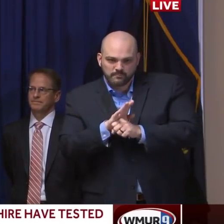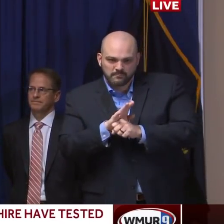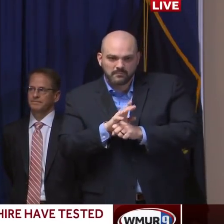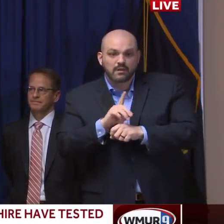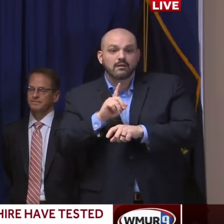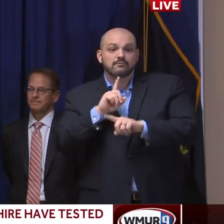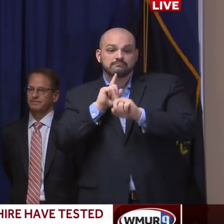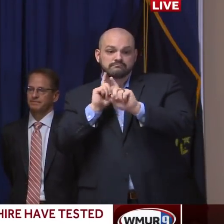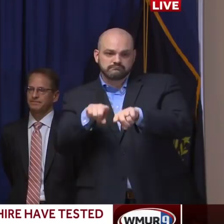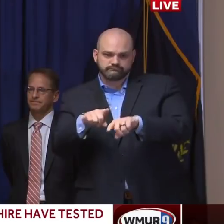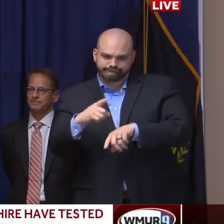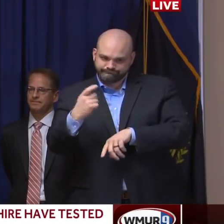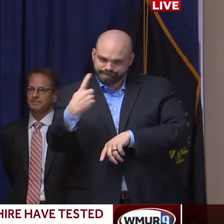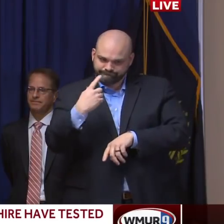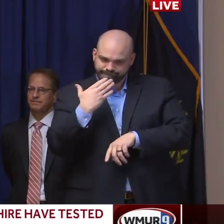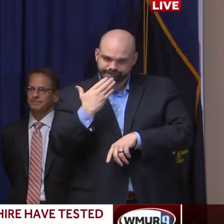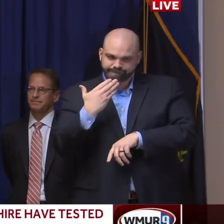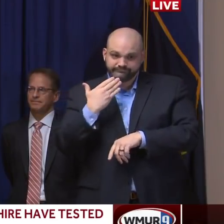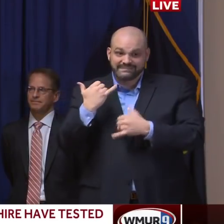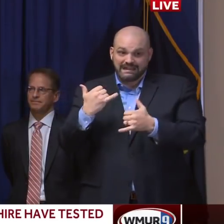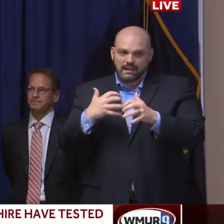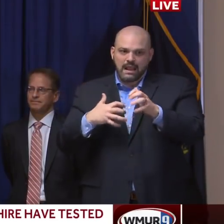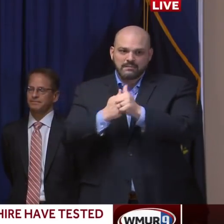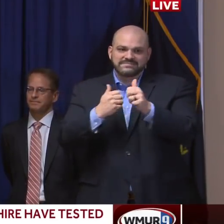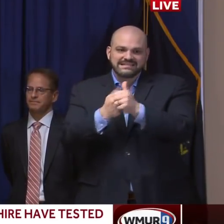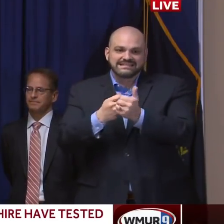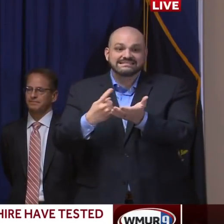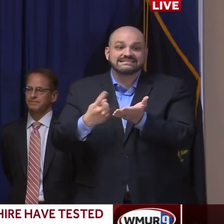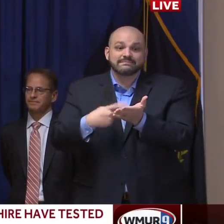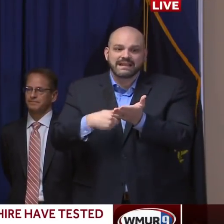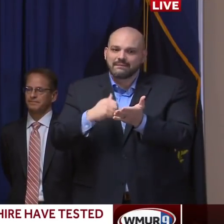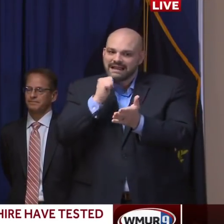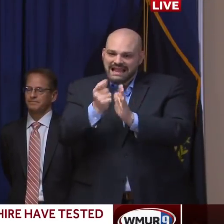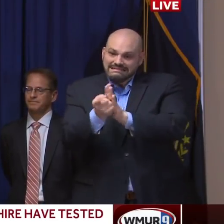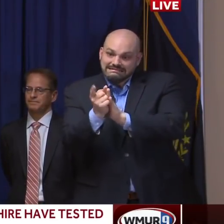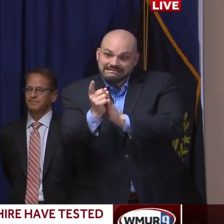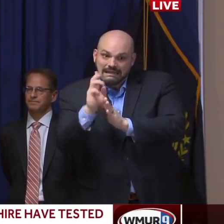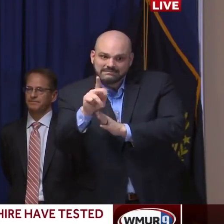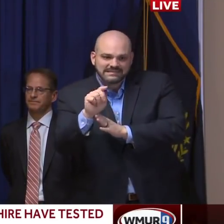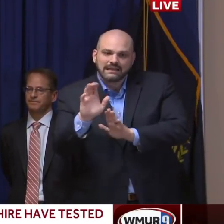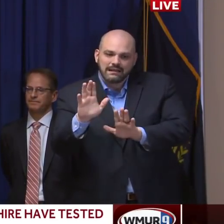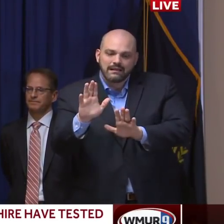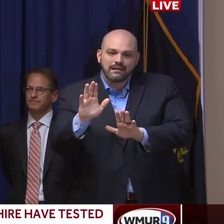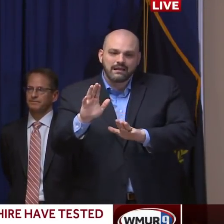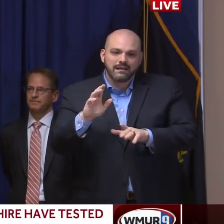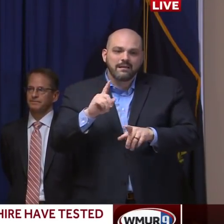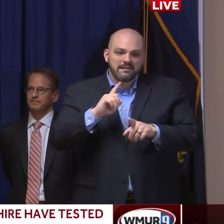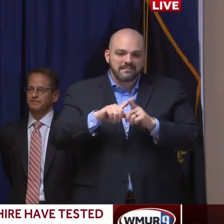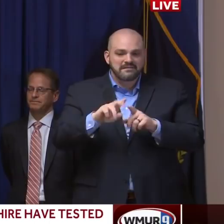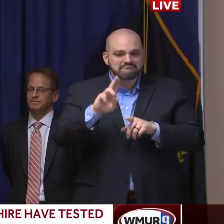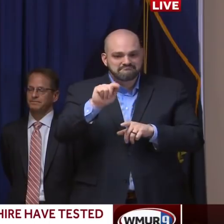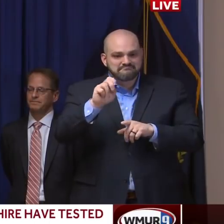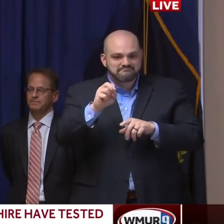HOW MANY TESTS ARE PENDING? THANK YOU FOR THAT QUESTION. WE ARE UPDATING OUR WEBSITE ON A DAILY BASIS.